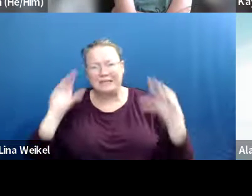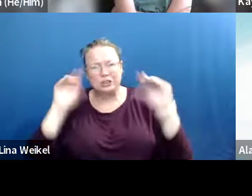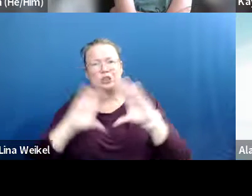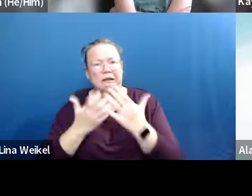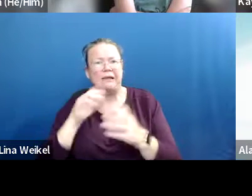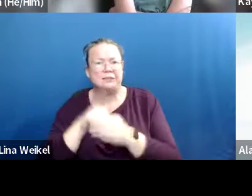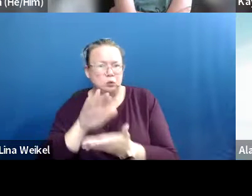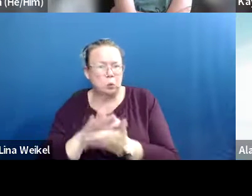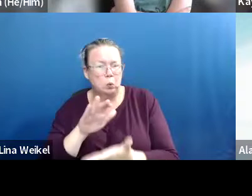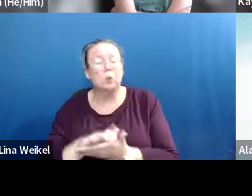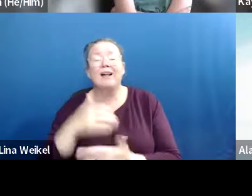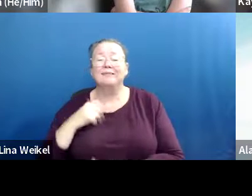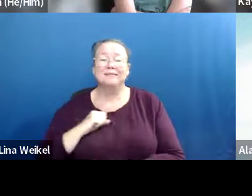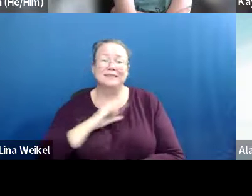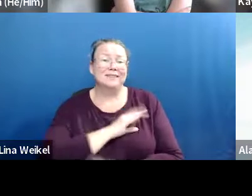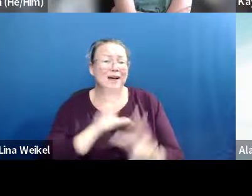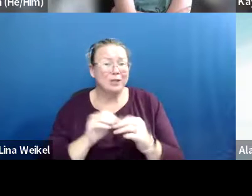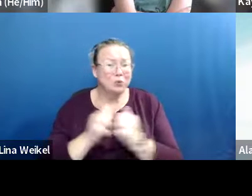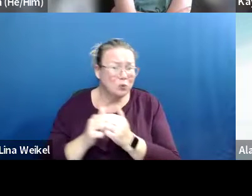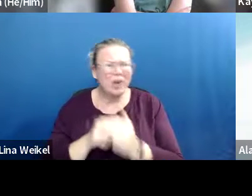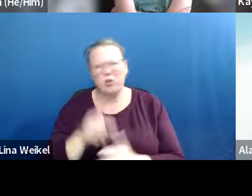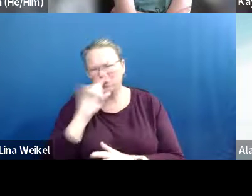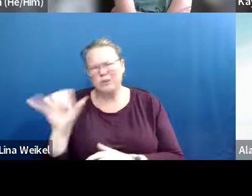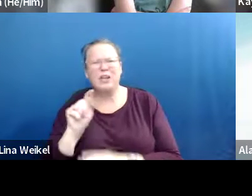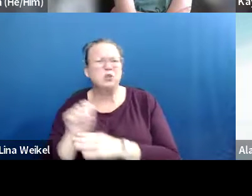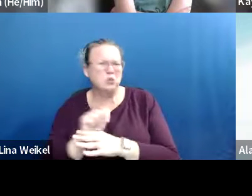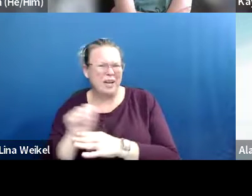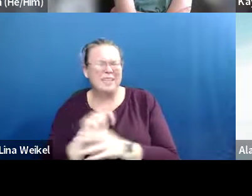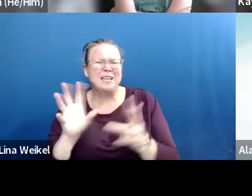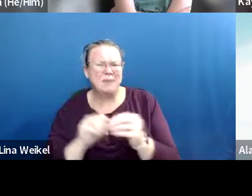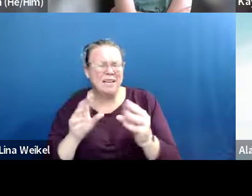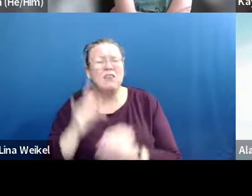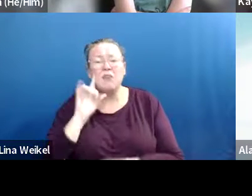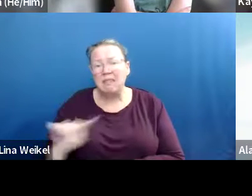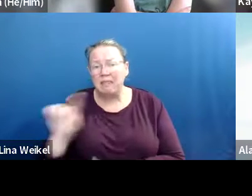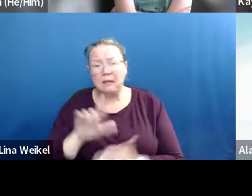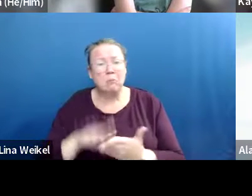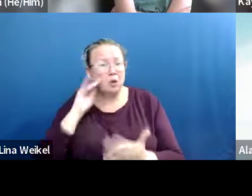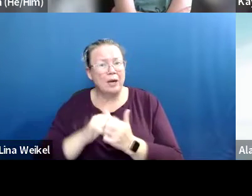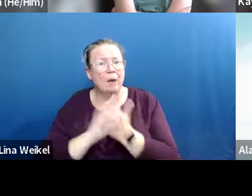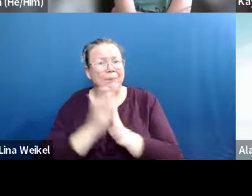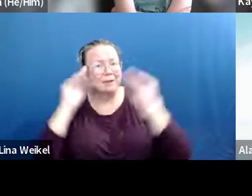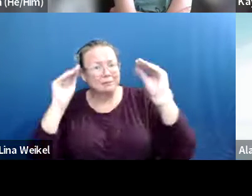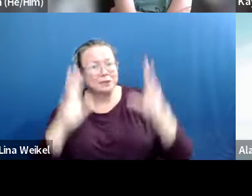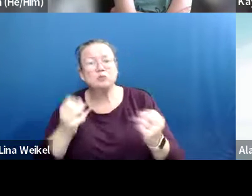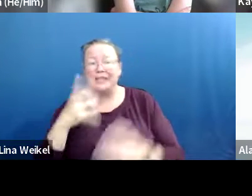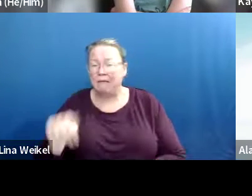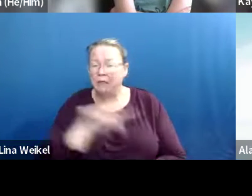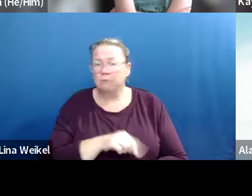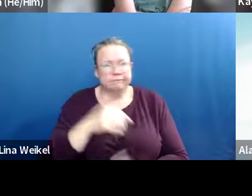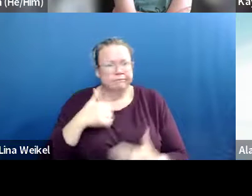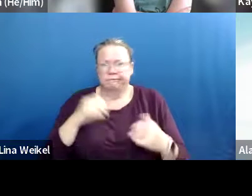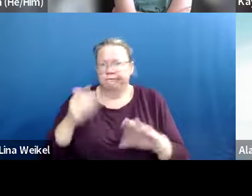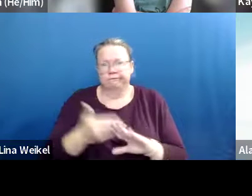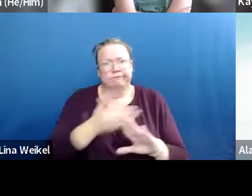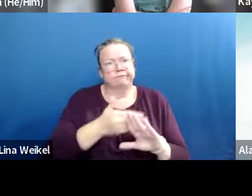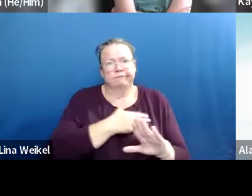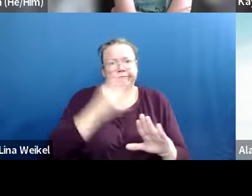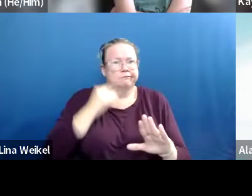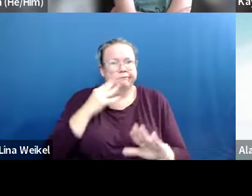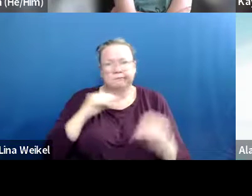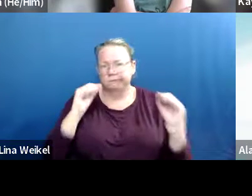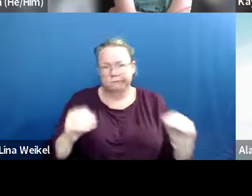Kayla Robertson: and we do staff meetings with them. It's essentially a training meeting for them to learn how to be teachers, because a lot of them have not had prior experience to teach.